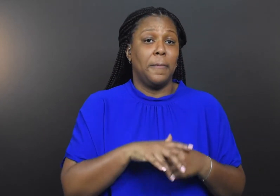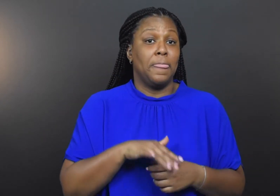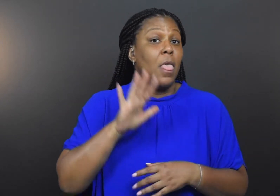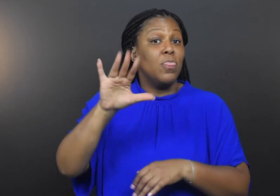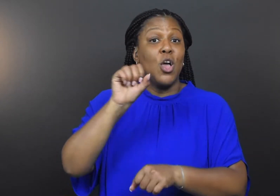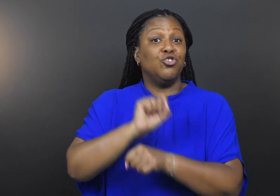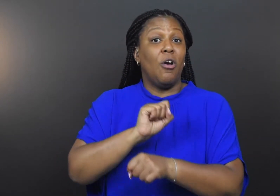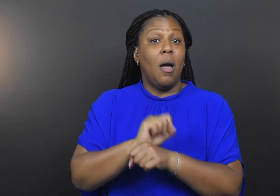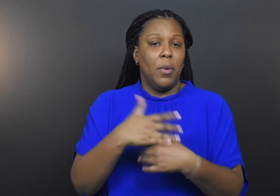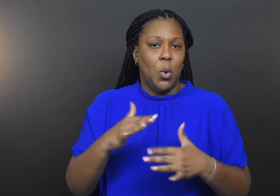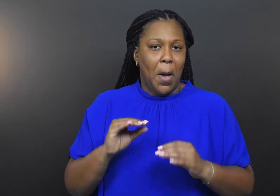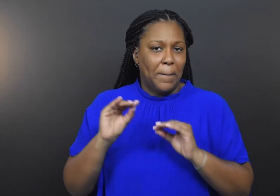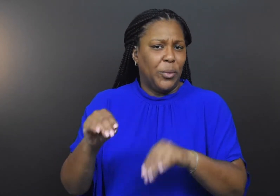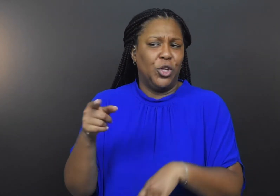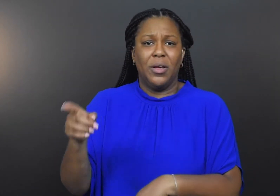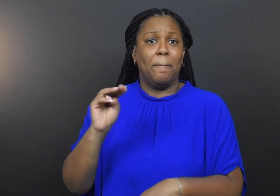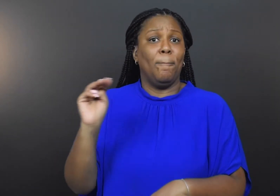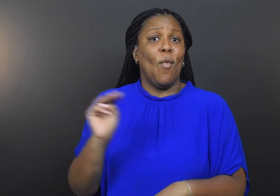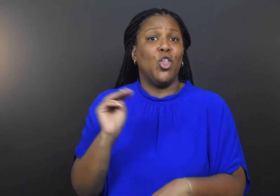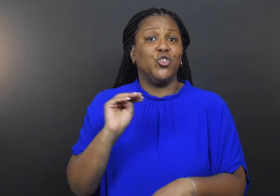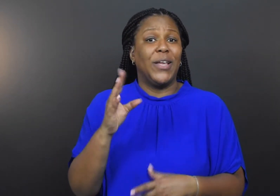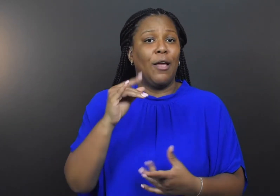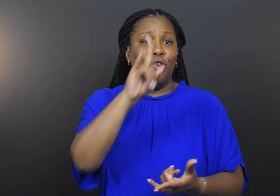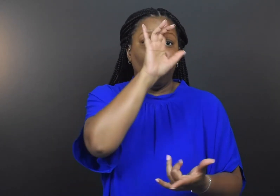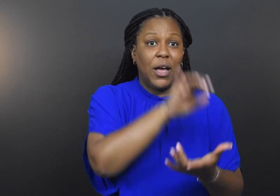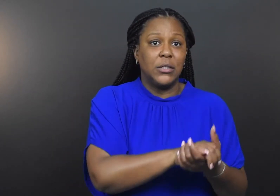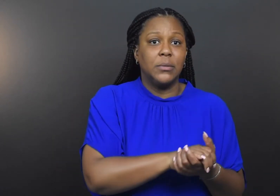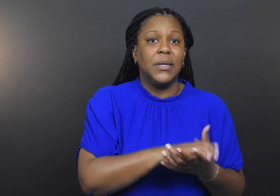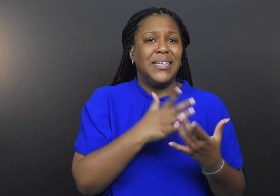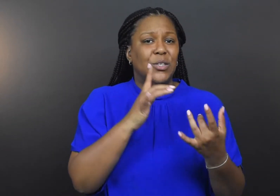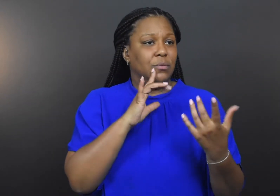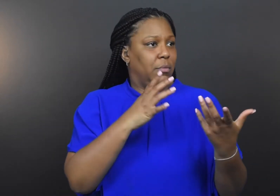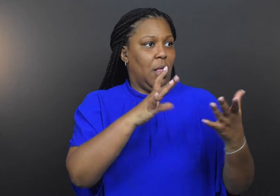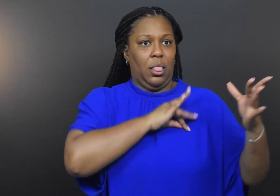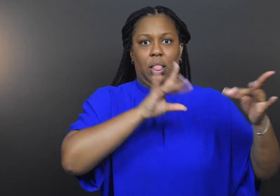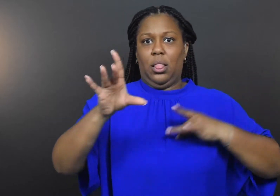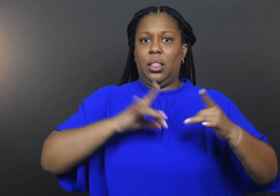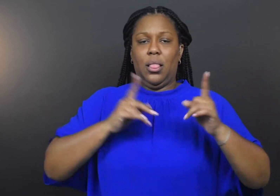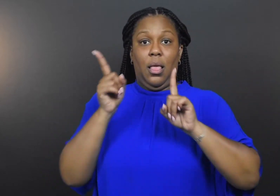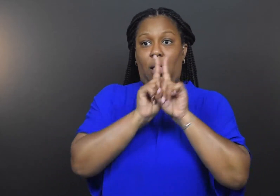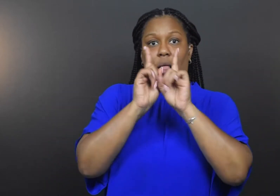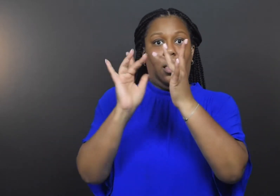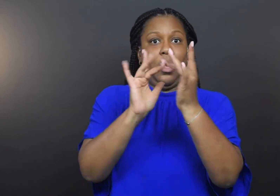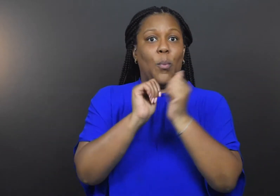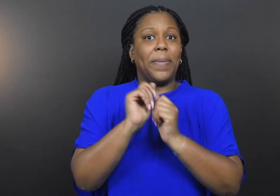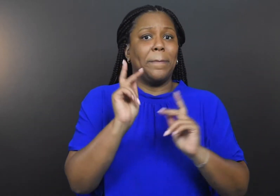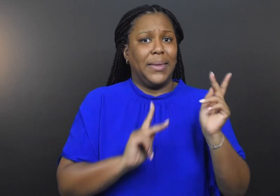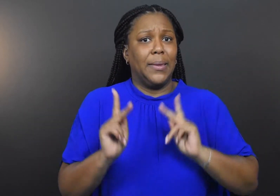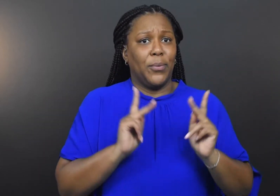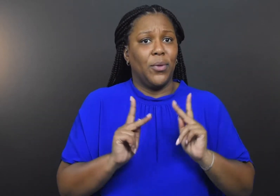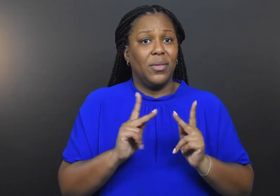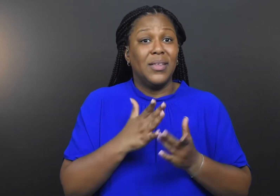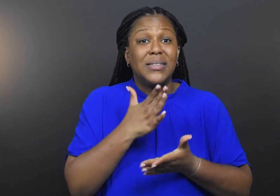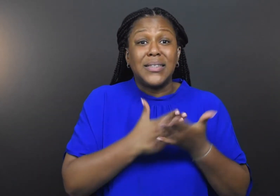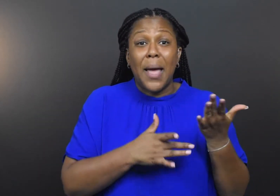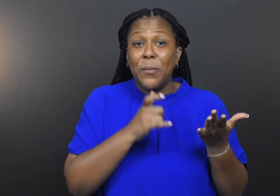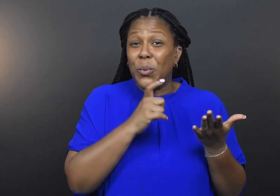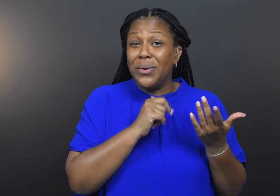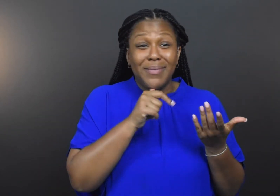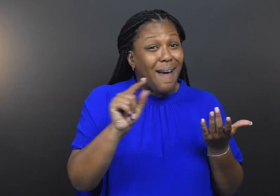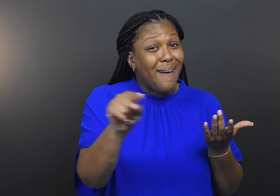Their jobs put Marjorie and her husband in contact with many people, some of whom don’t wear masks.